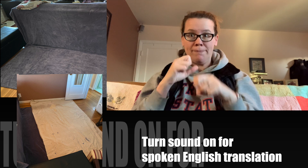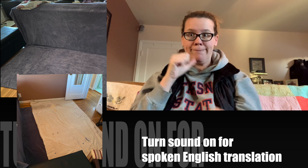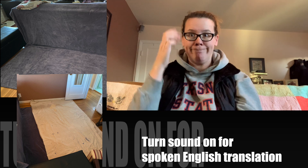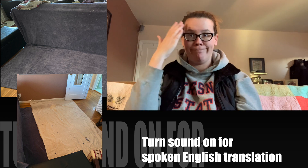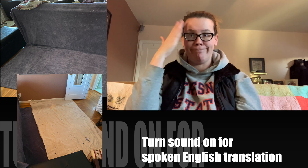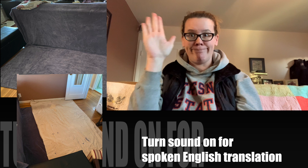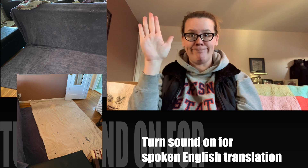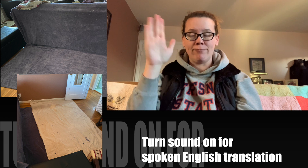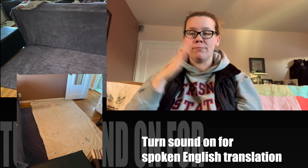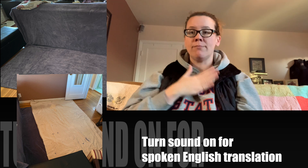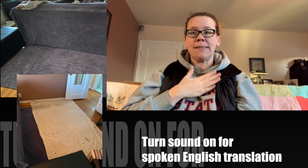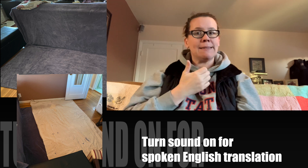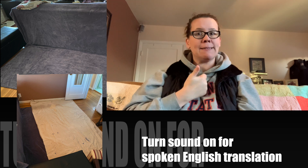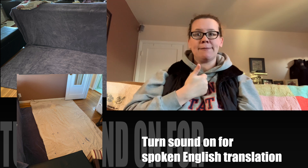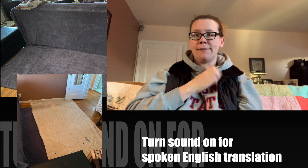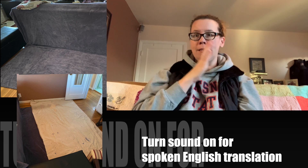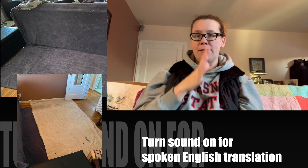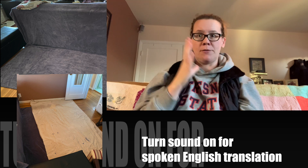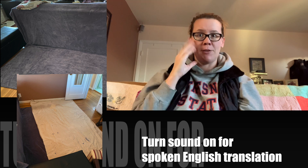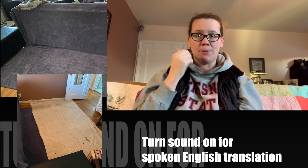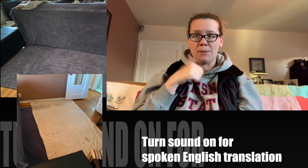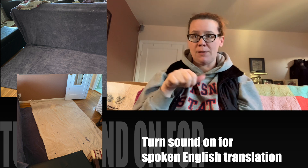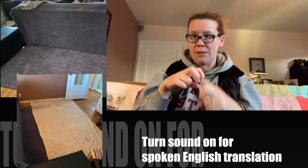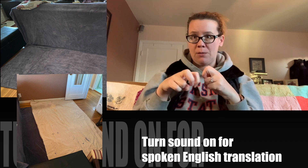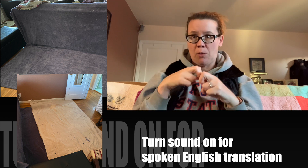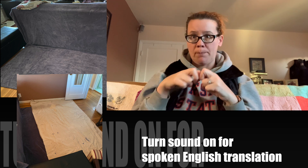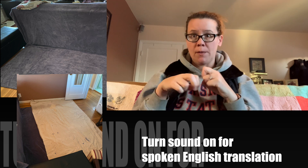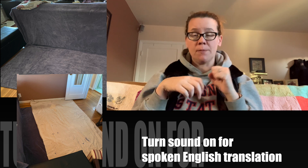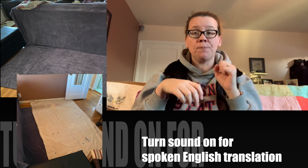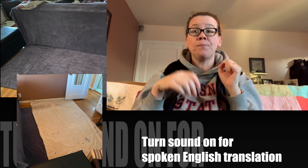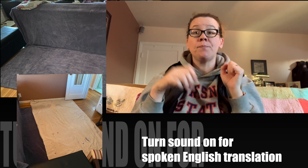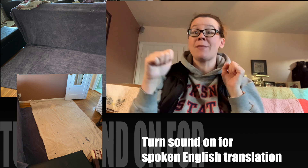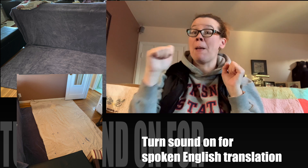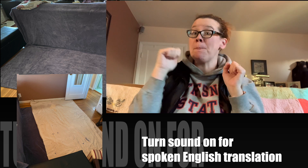up a little bit easier. I honestly don't know if the spray-baste will damage hardwoods. I've